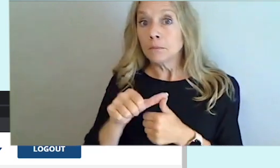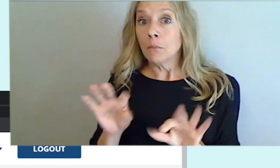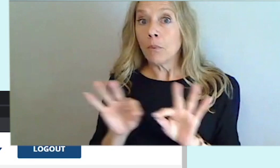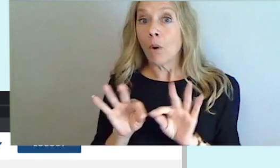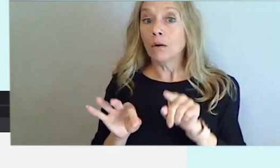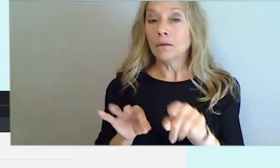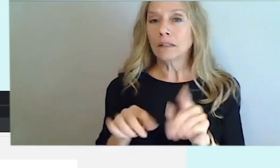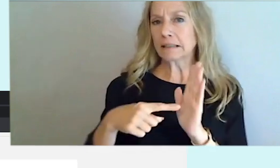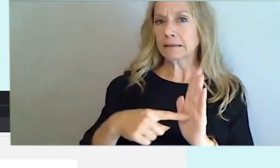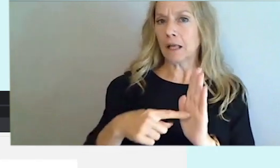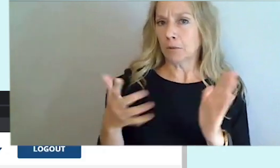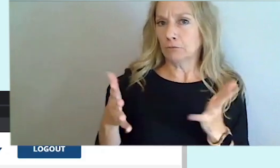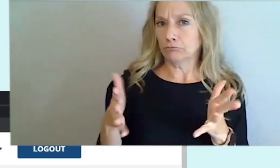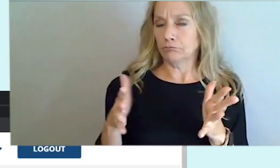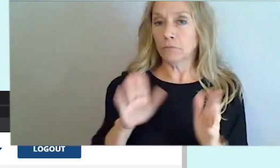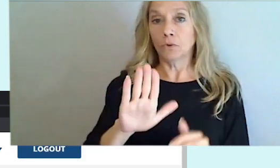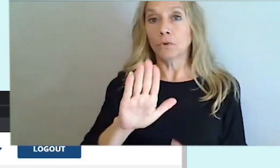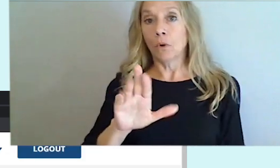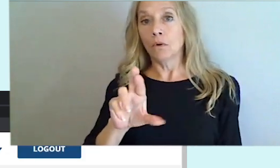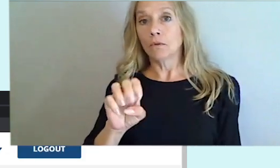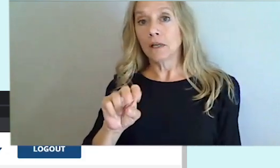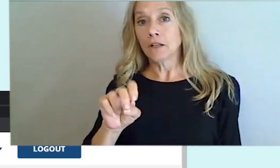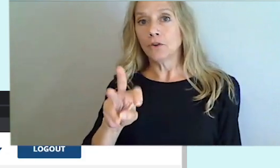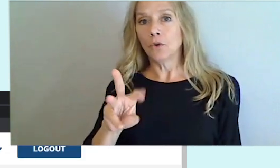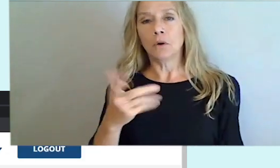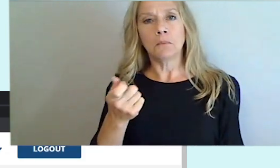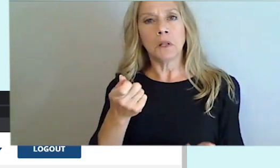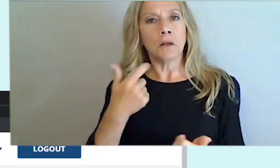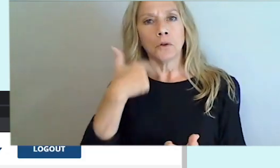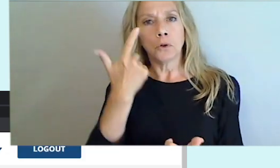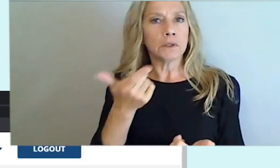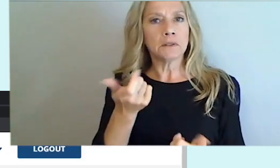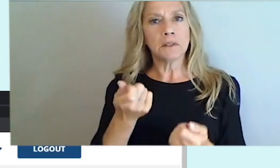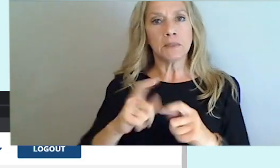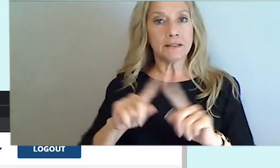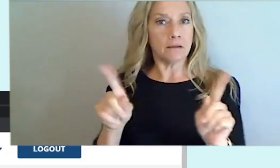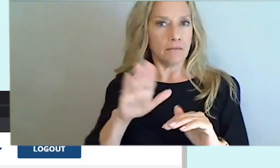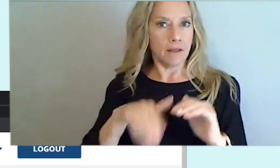Your renewal might look different from what you see in this video.